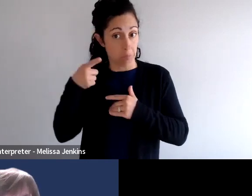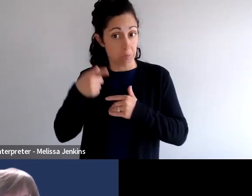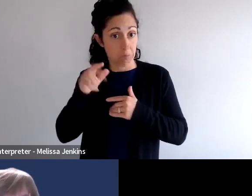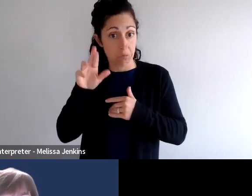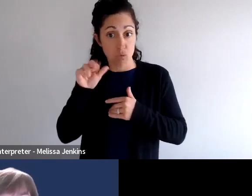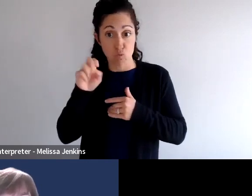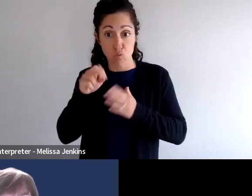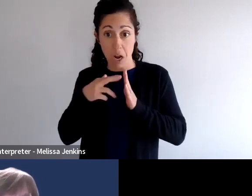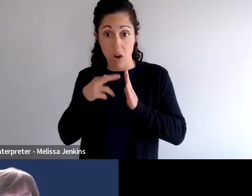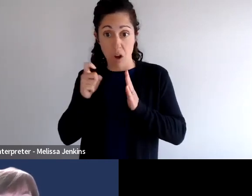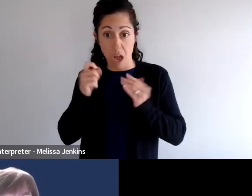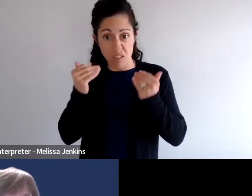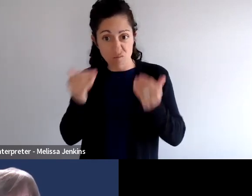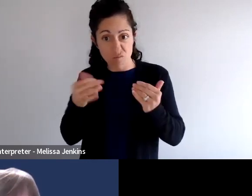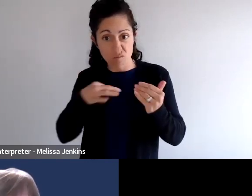it's beneficial for their own whole community